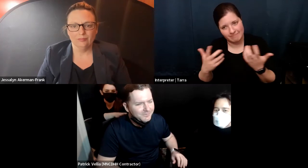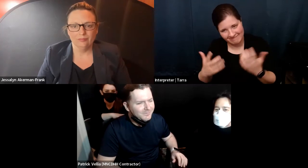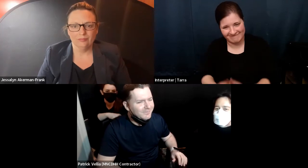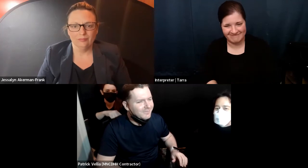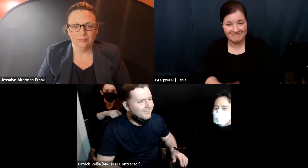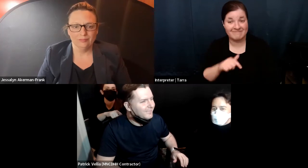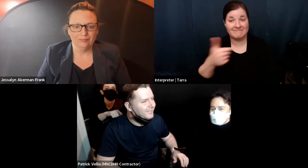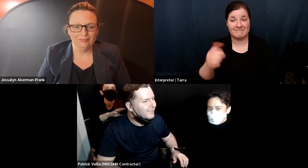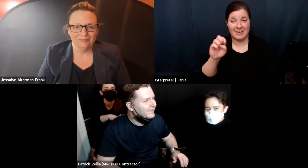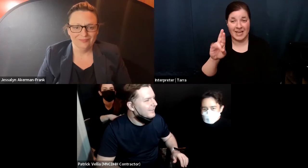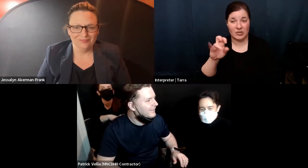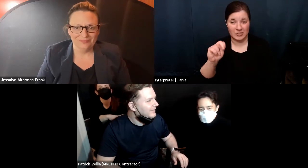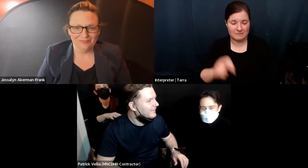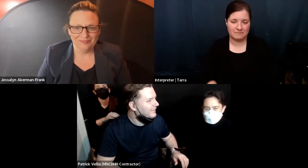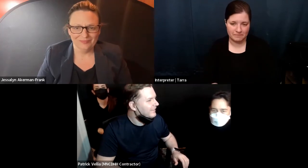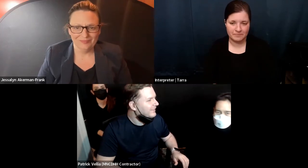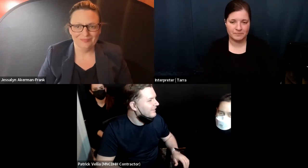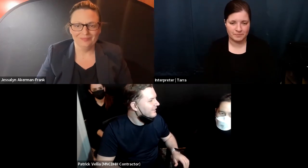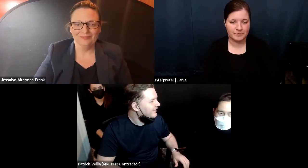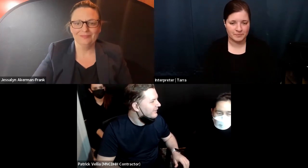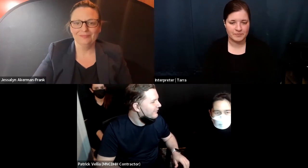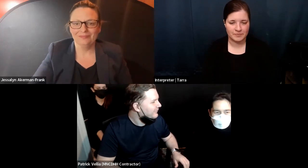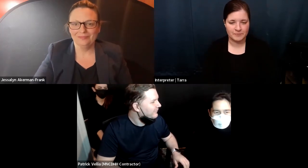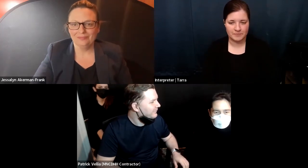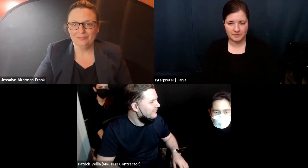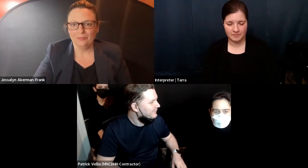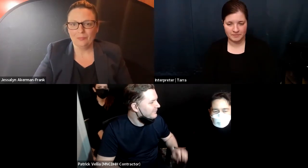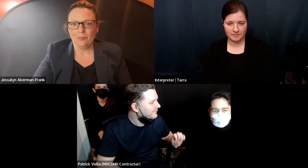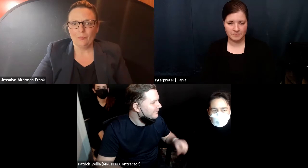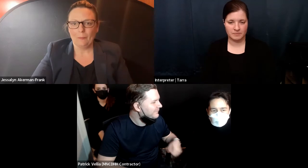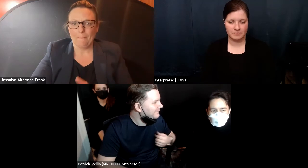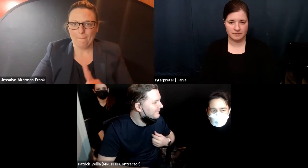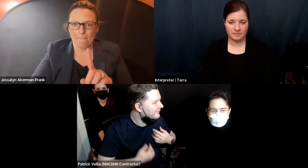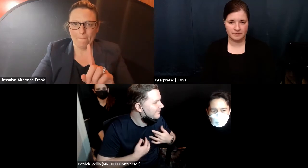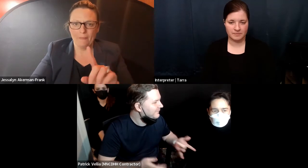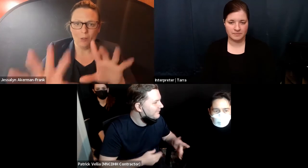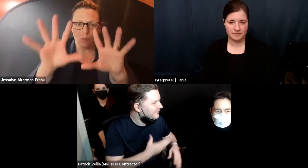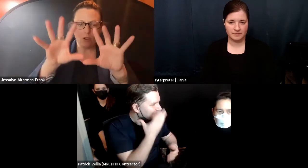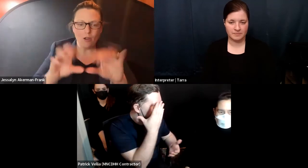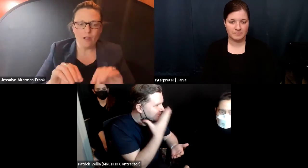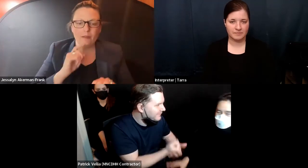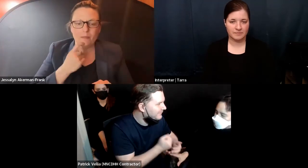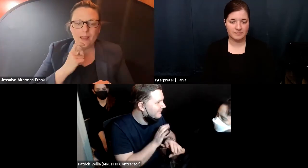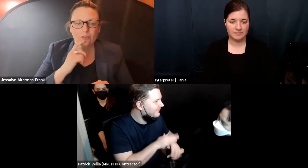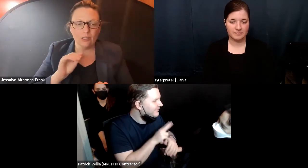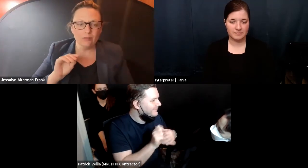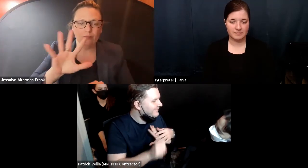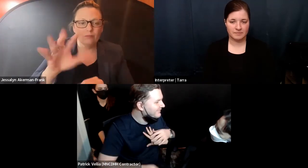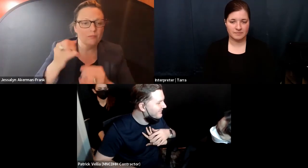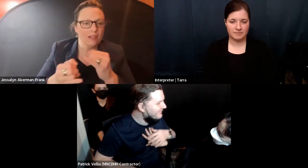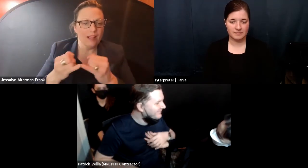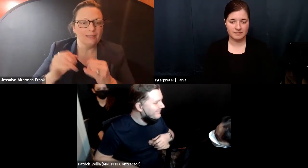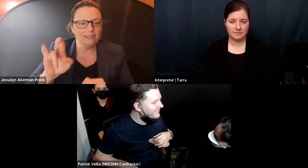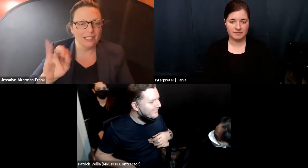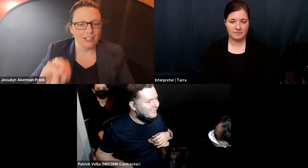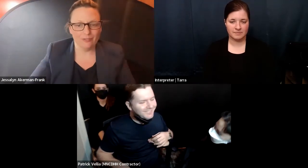Erin, your turn.